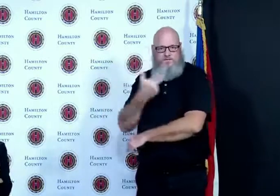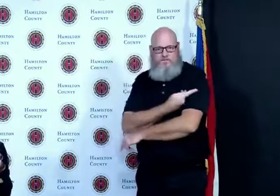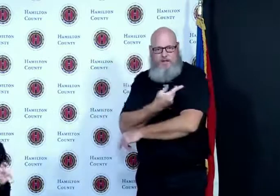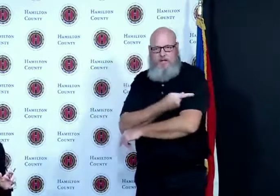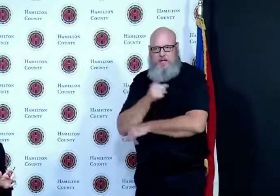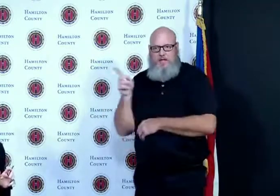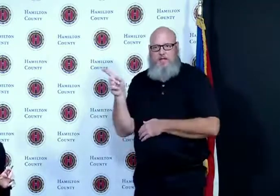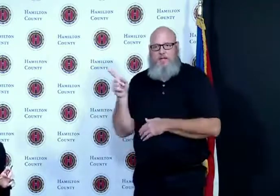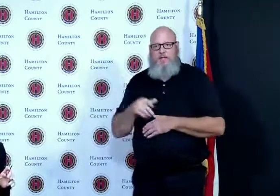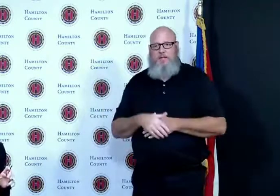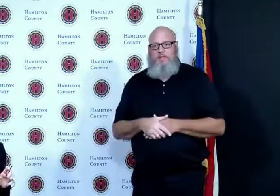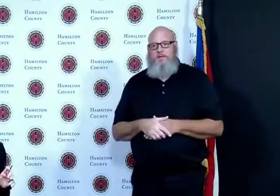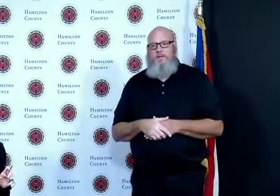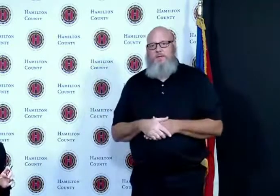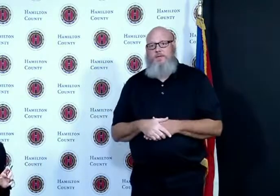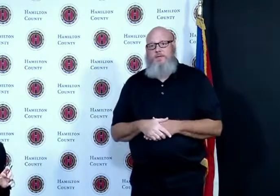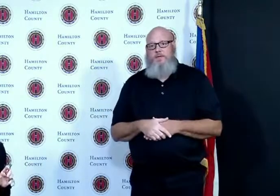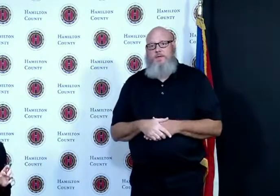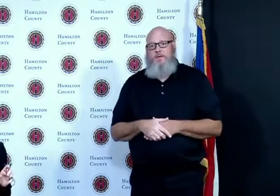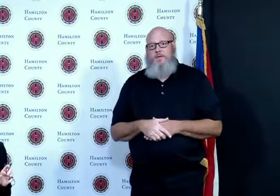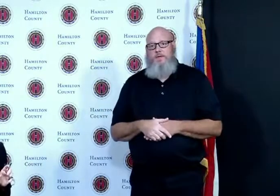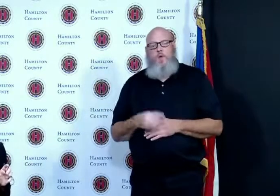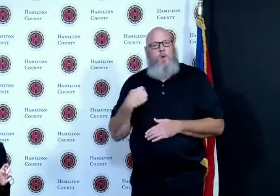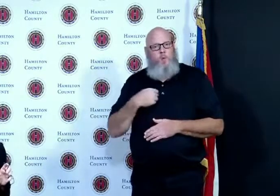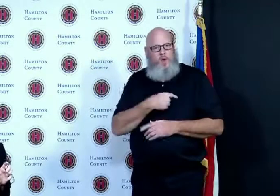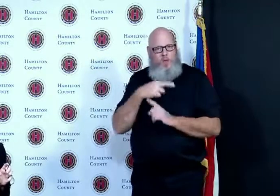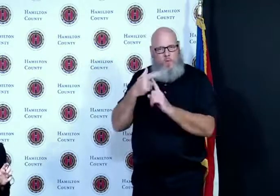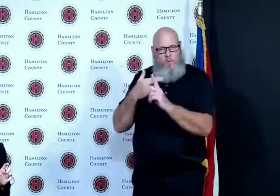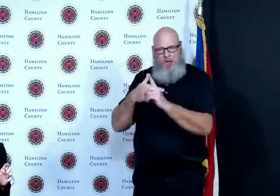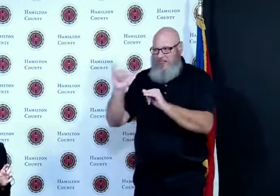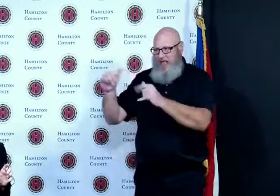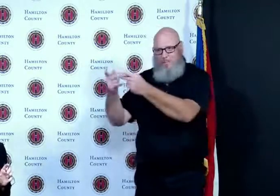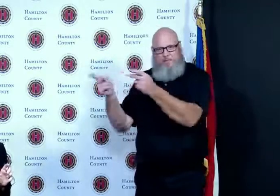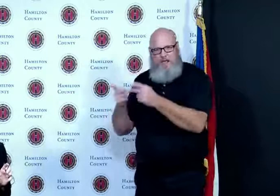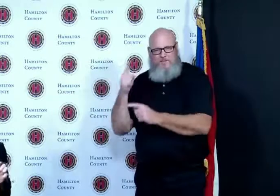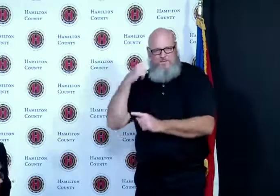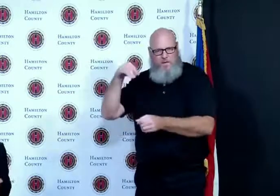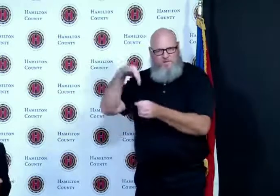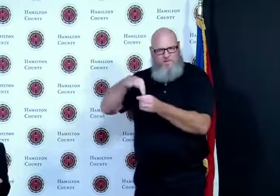vaccine distribution for Public Health it is a tremendous partnership between the Board of